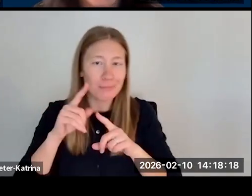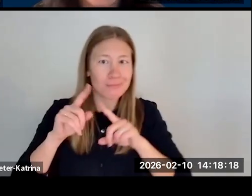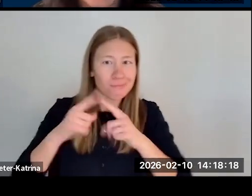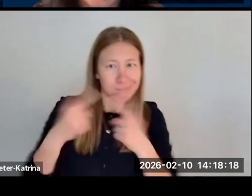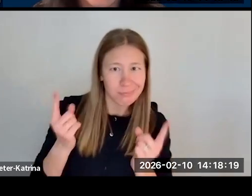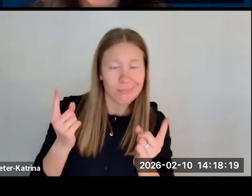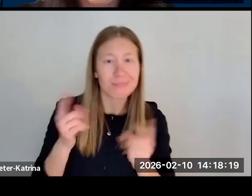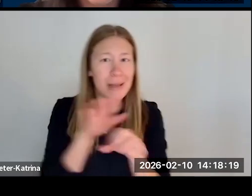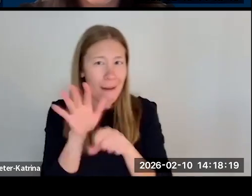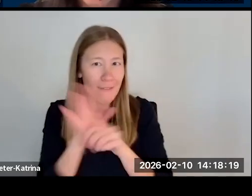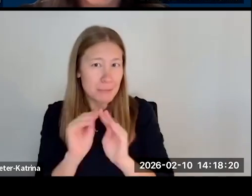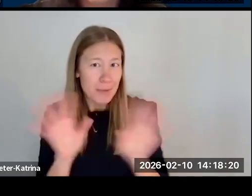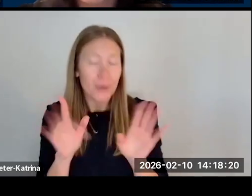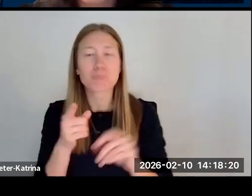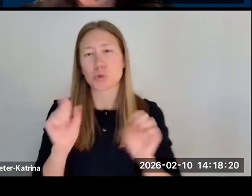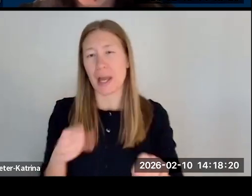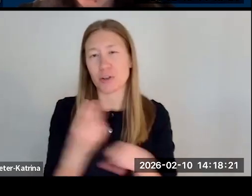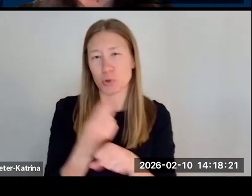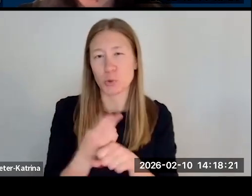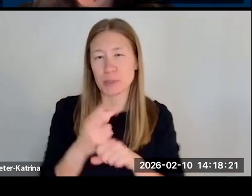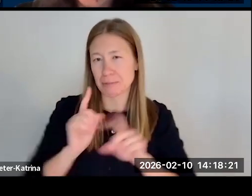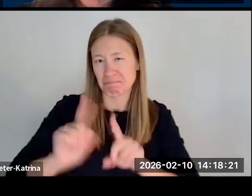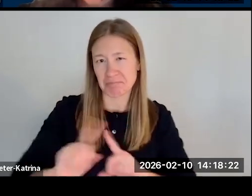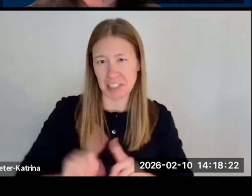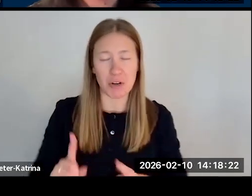but you can use whichever contrast checker tool that you like.